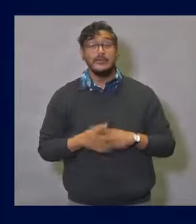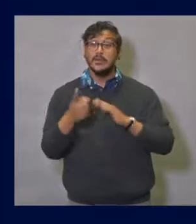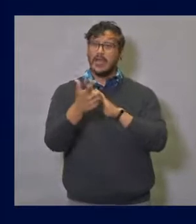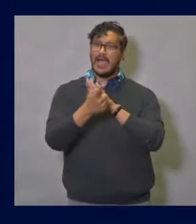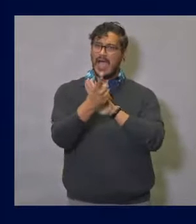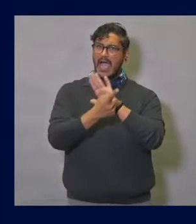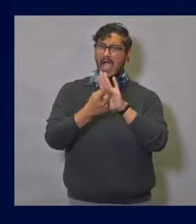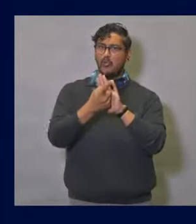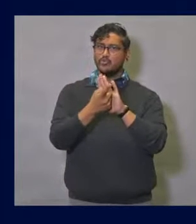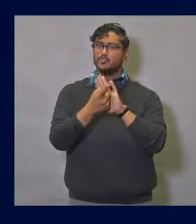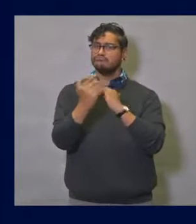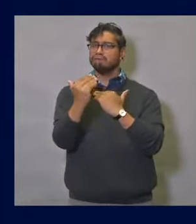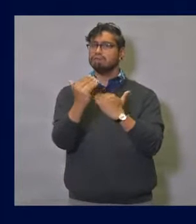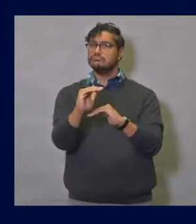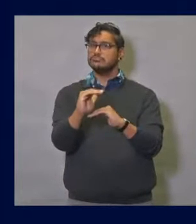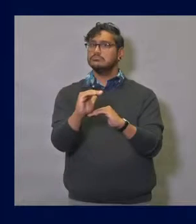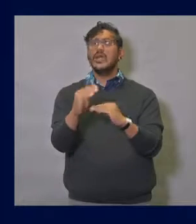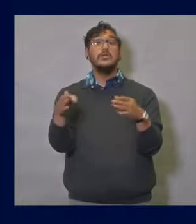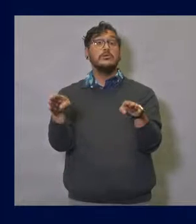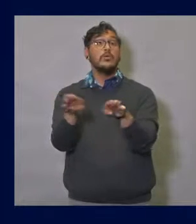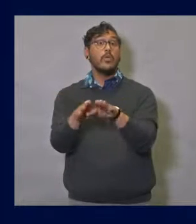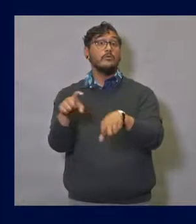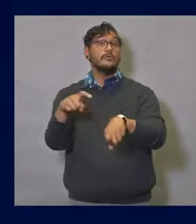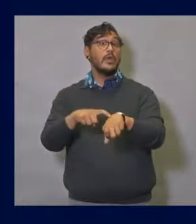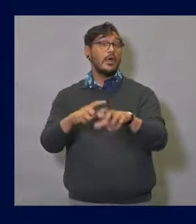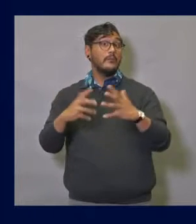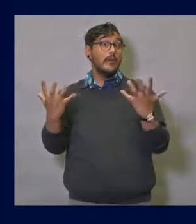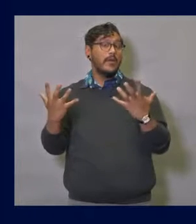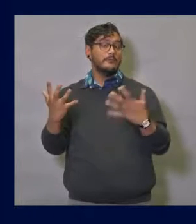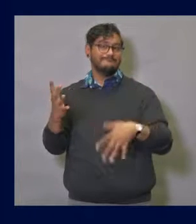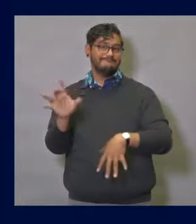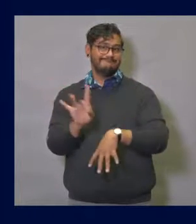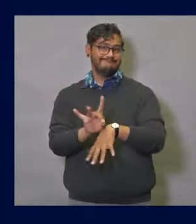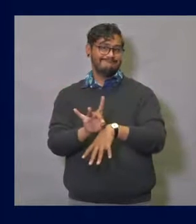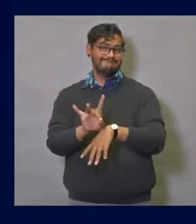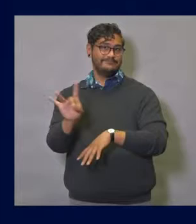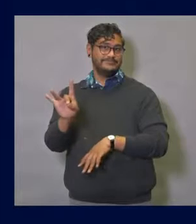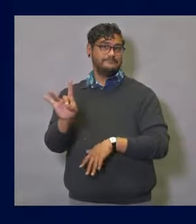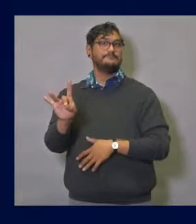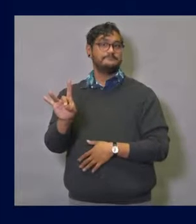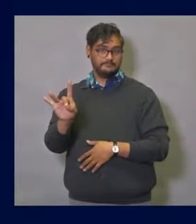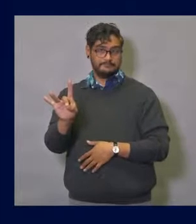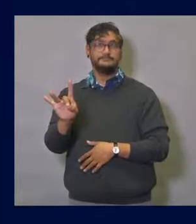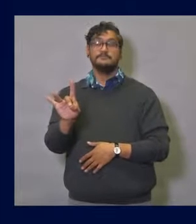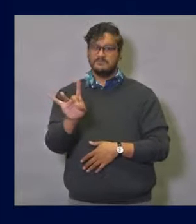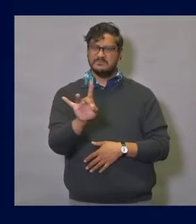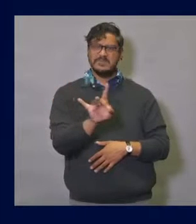THE HOURS ARE LIMITED WITH